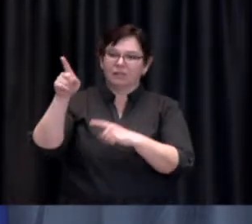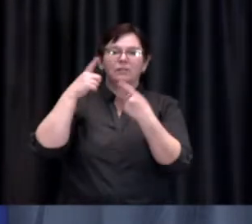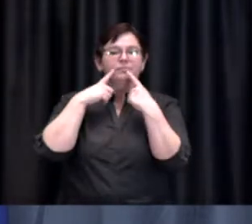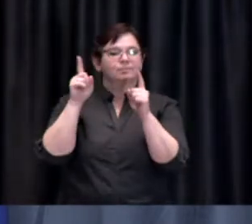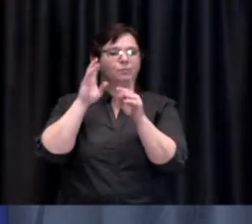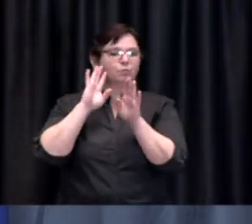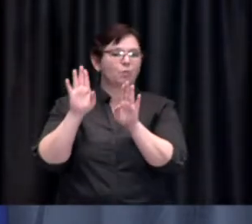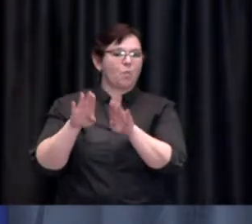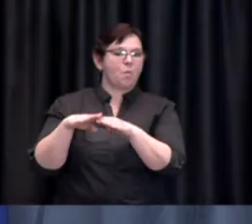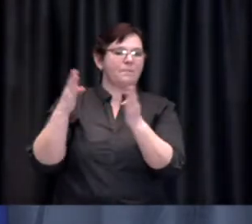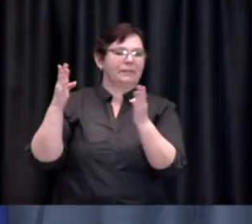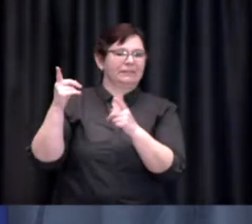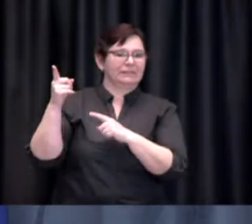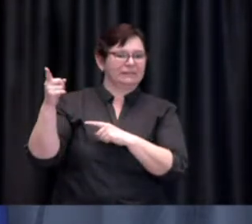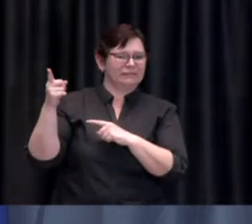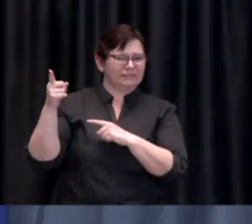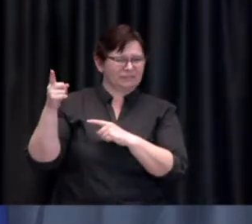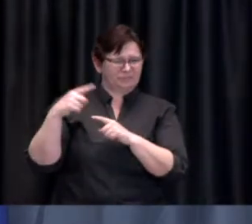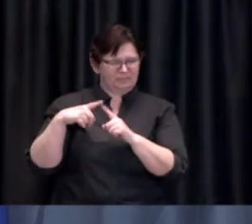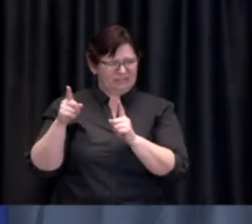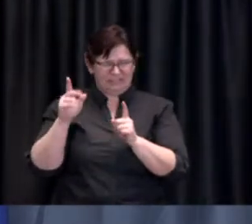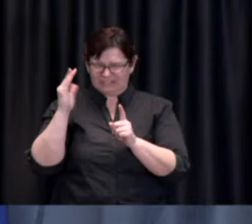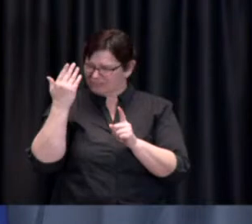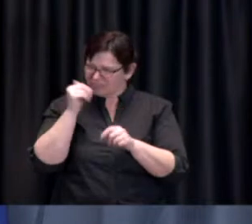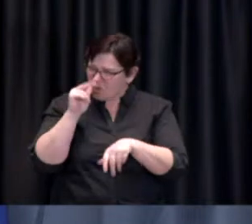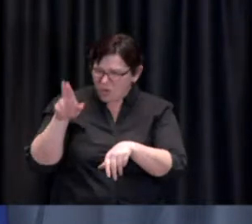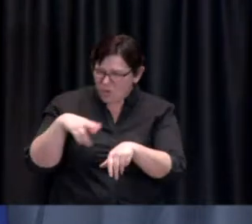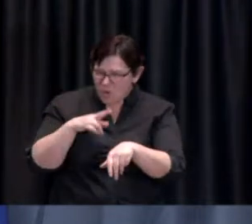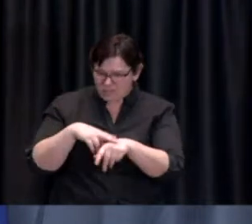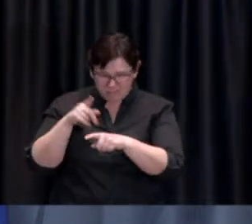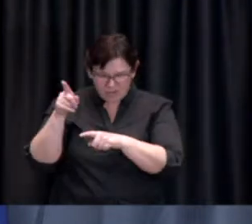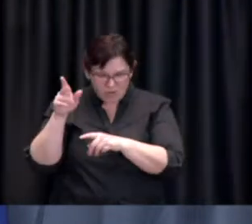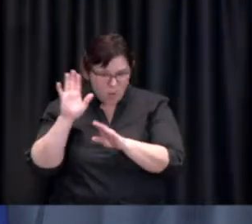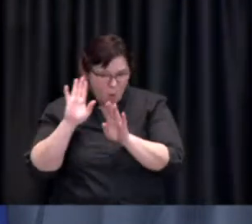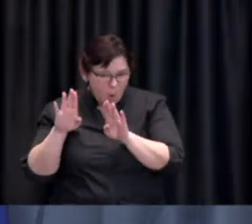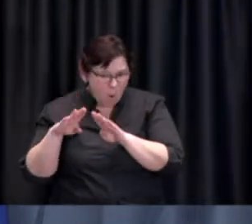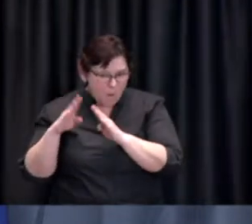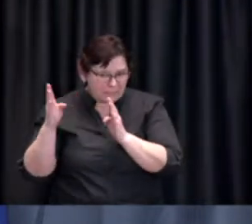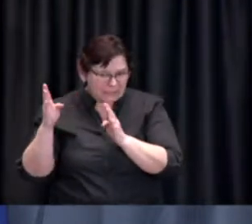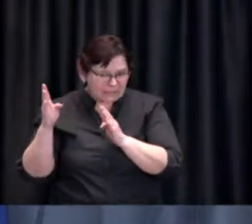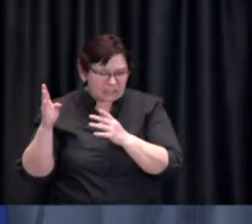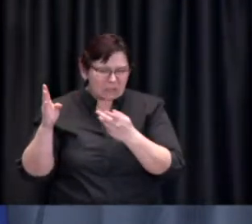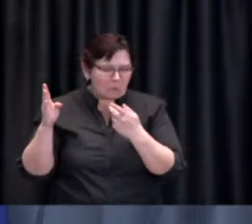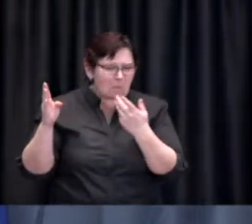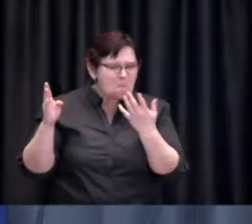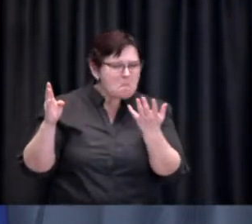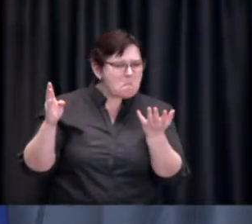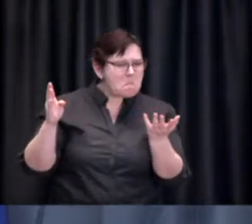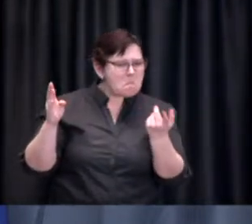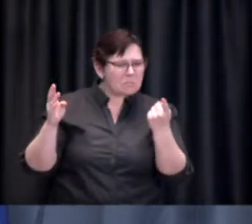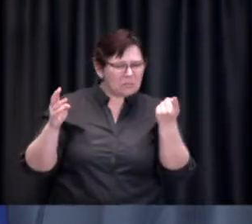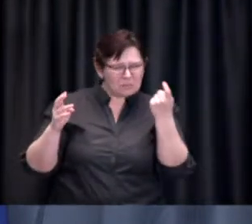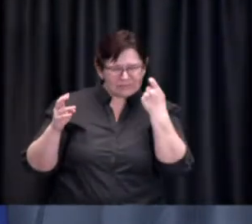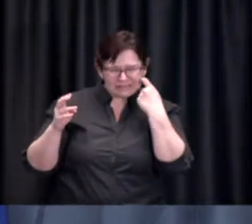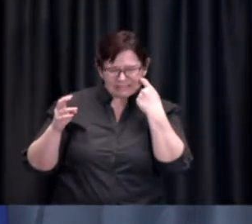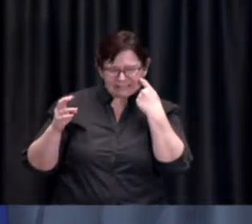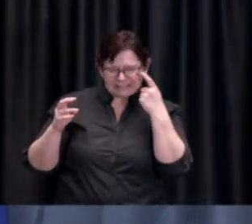well not as normal but I guess go on with the show um how does uh how does that fit in what you have announced today I know the CNE is after July 1st